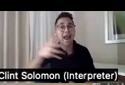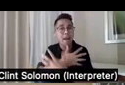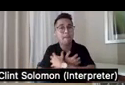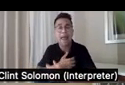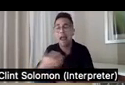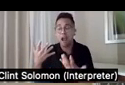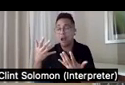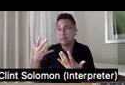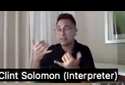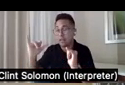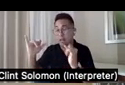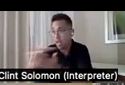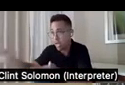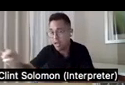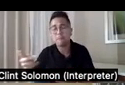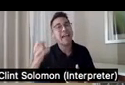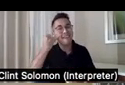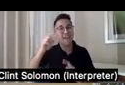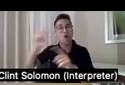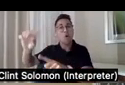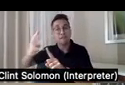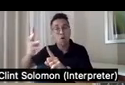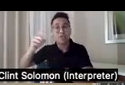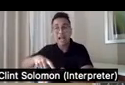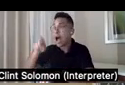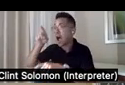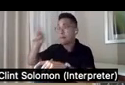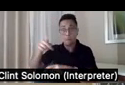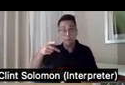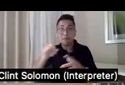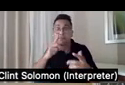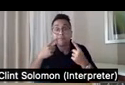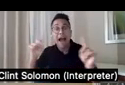and the pandas were there that would be the most salient thing for me about that trip but